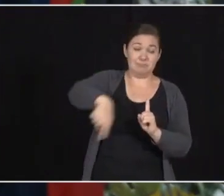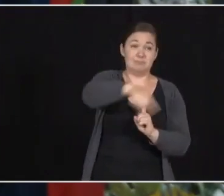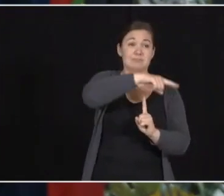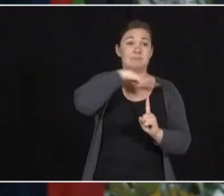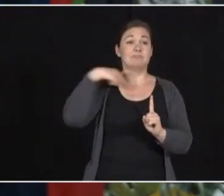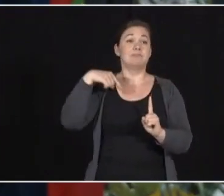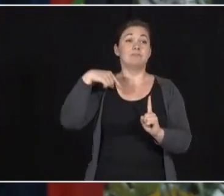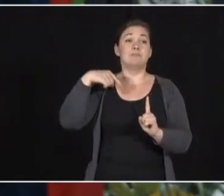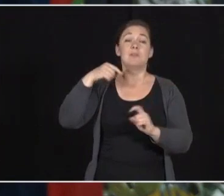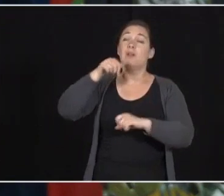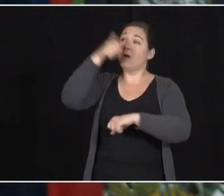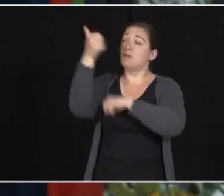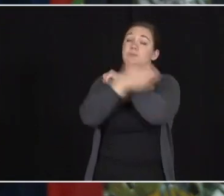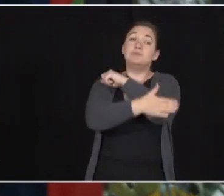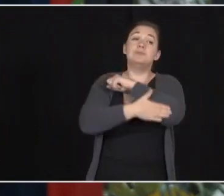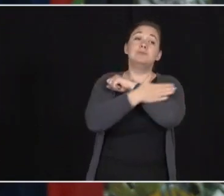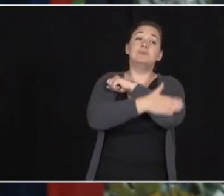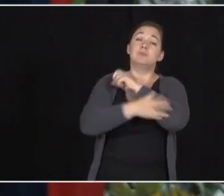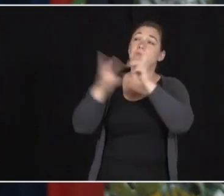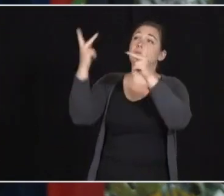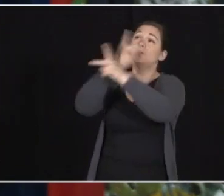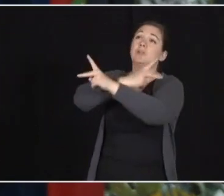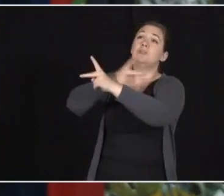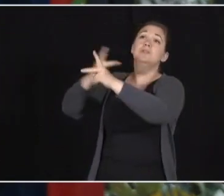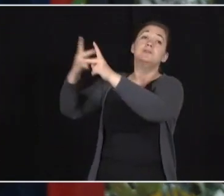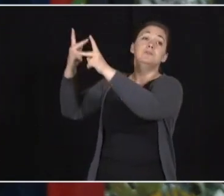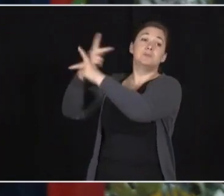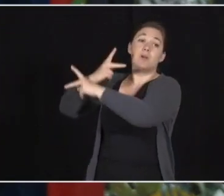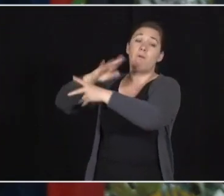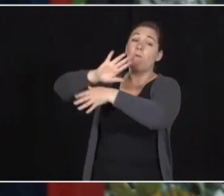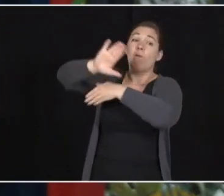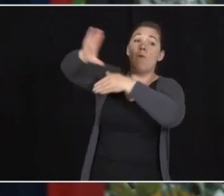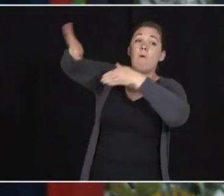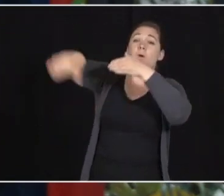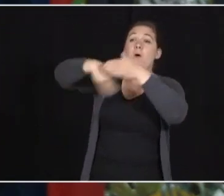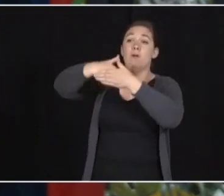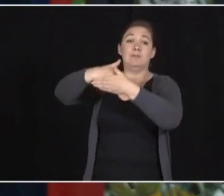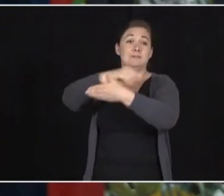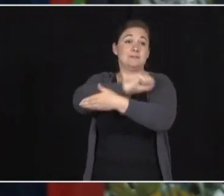in some other countries where homes were entirely abandoned. That didn't happen here, fortunately,